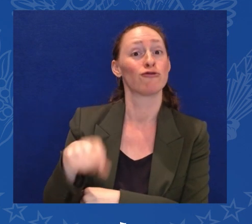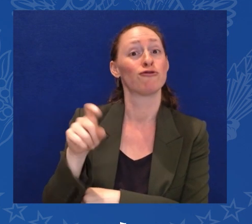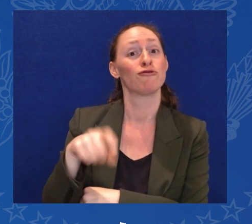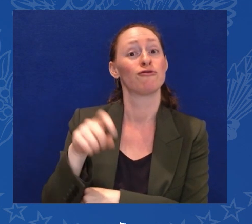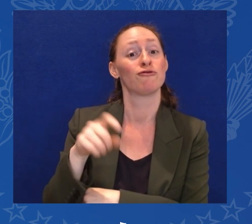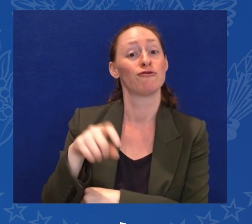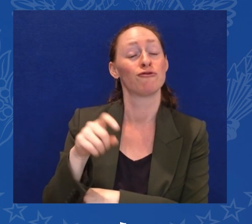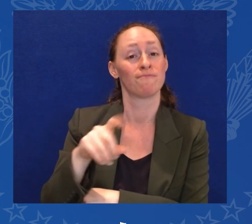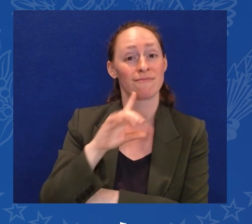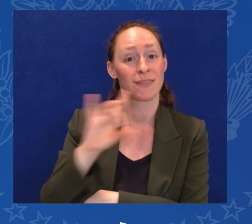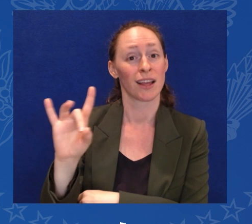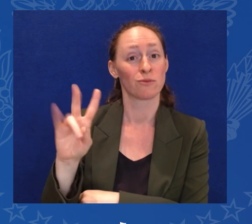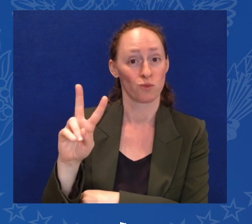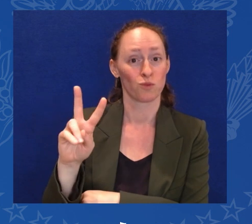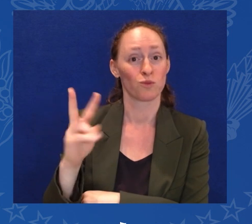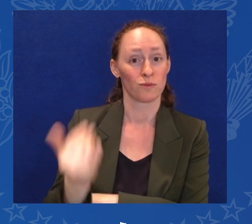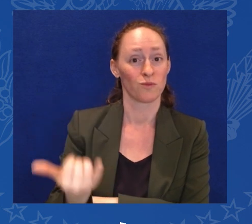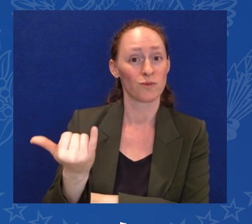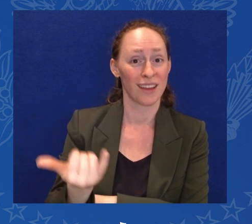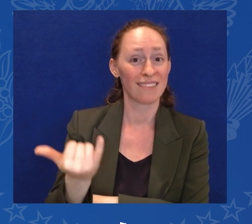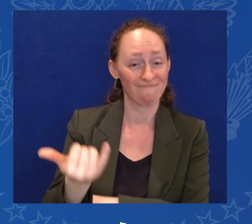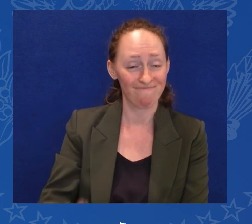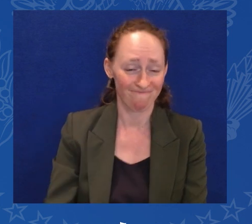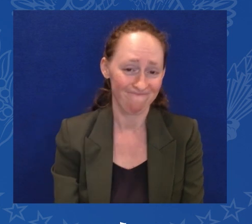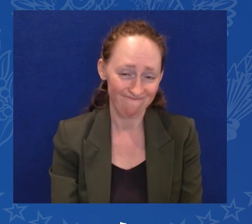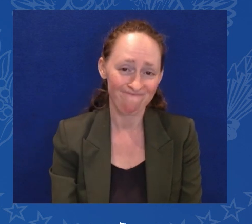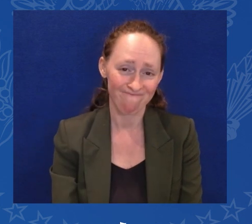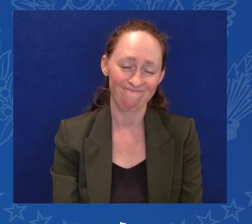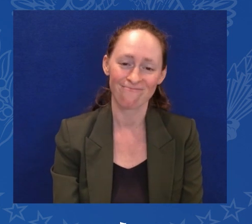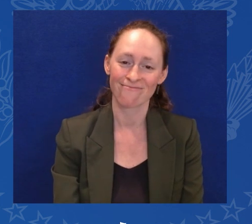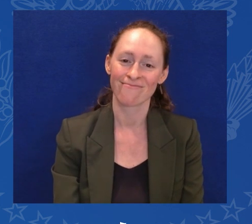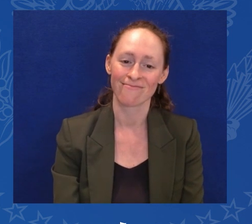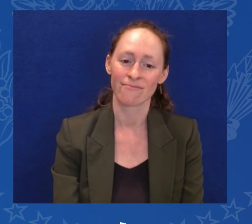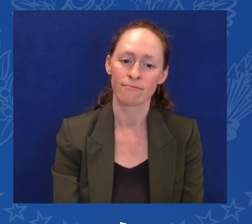Just as we joined together when I signed the law in his name to make lynching a federal crime --